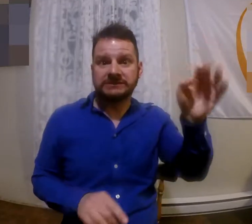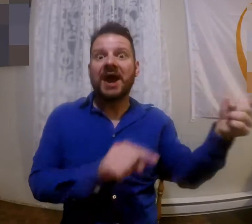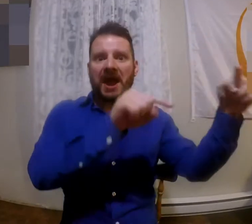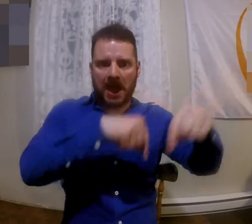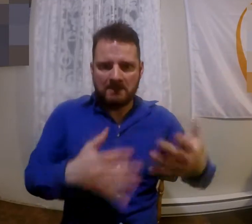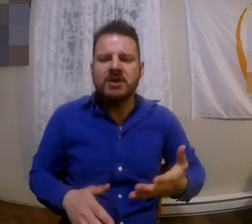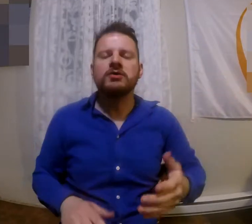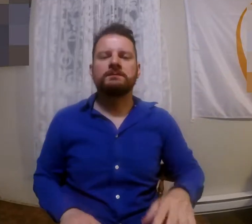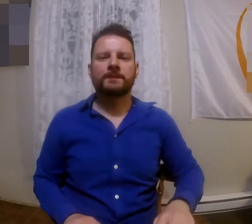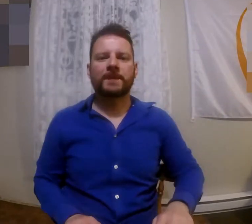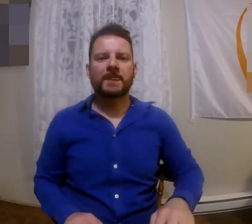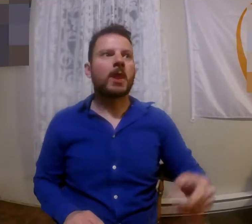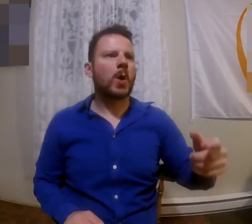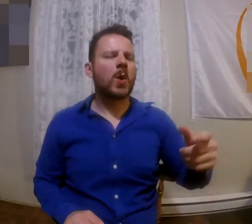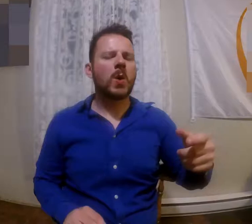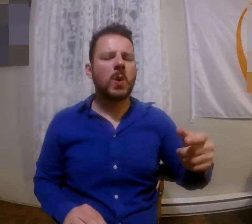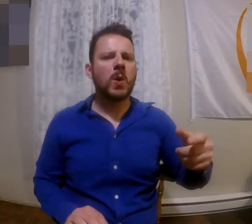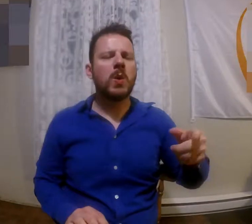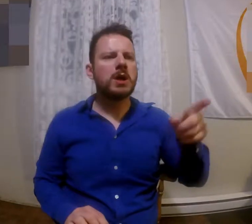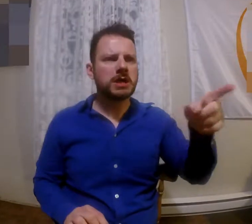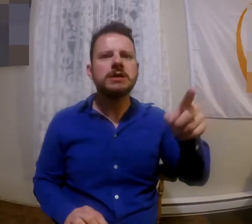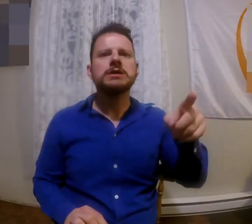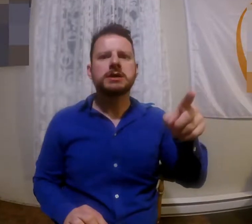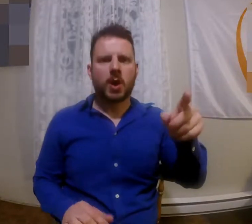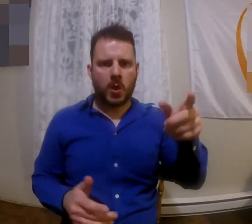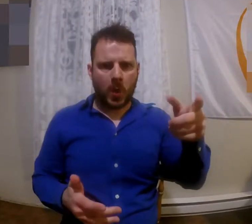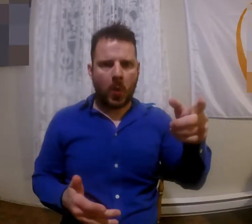They came all the way to here!